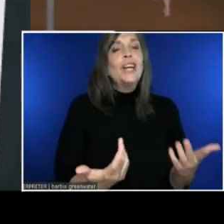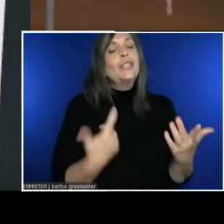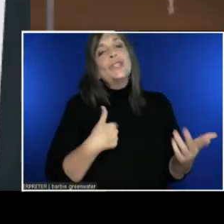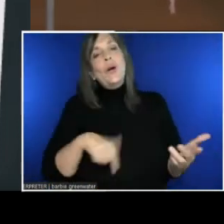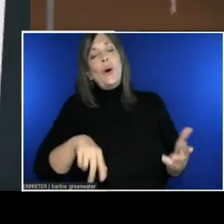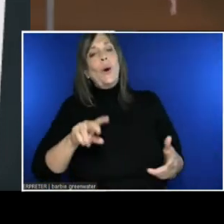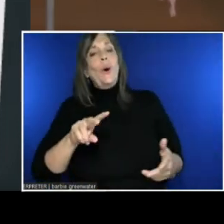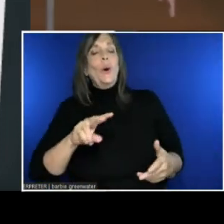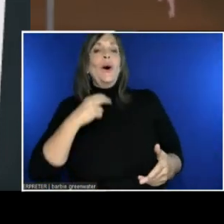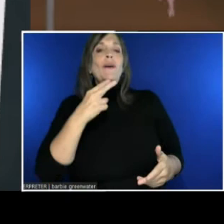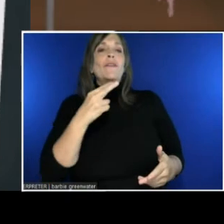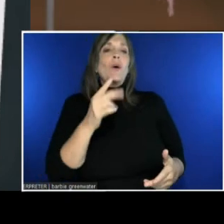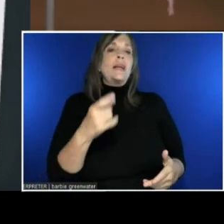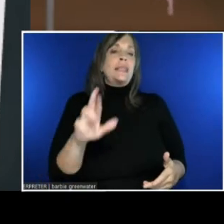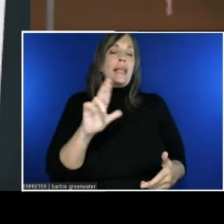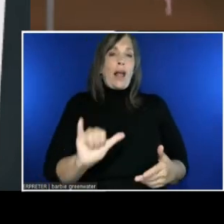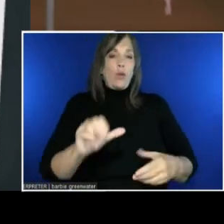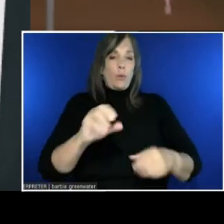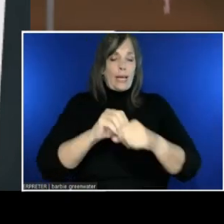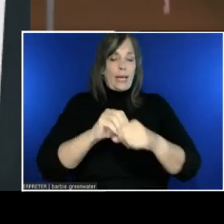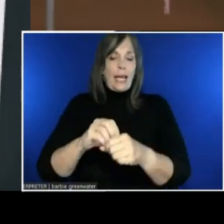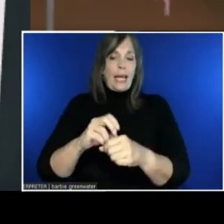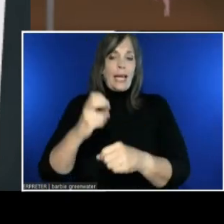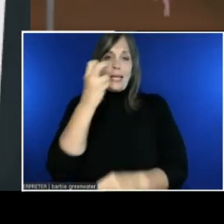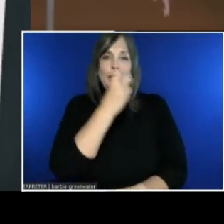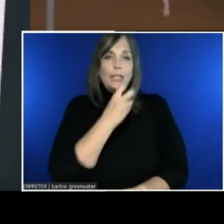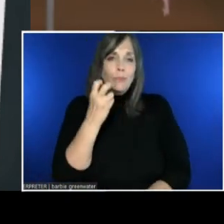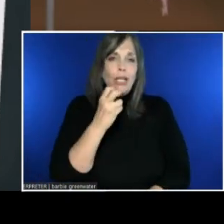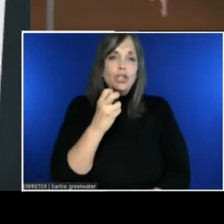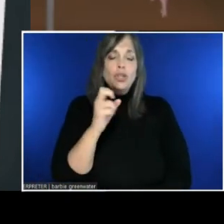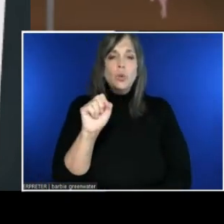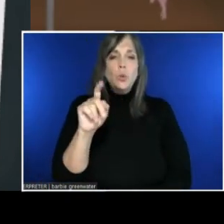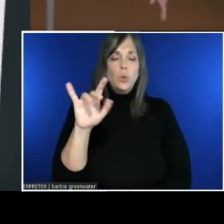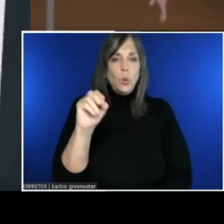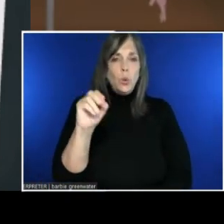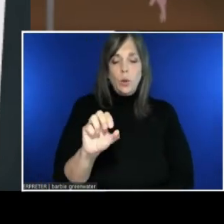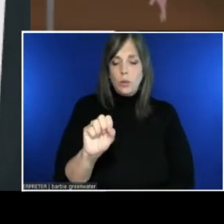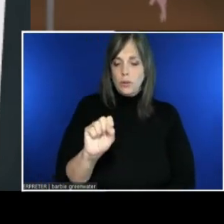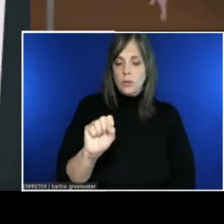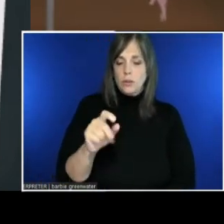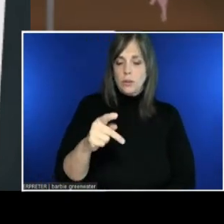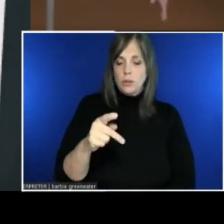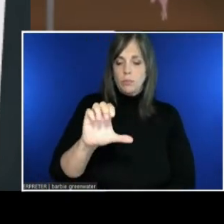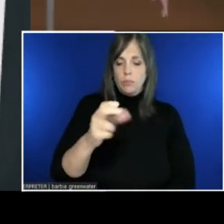You can play around with this at speech.Microsoft.com without writing any code.